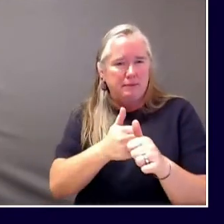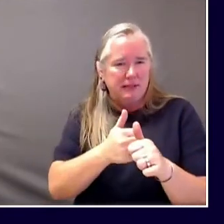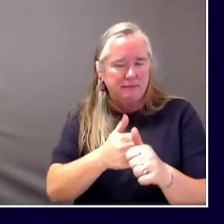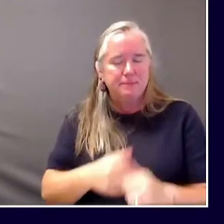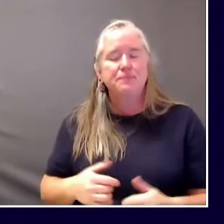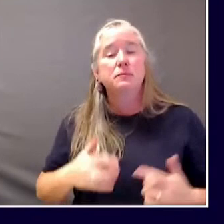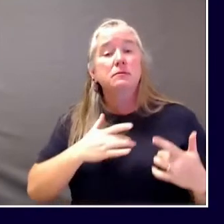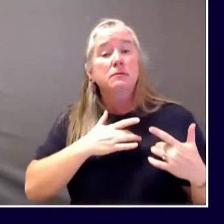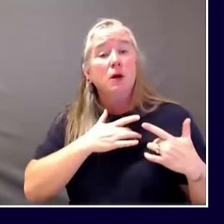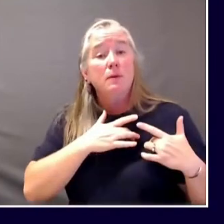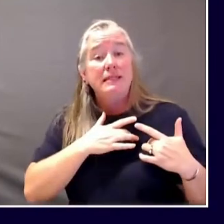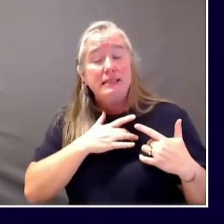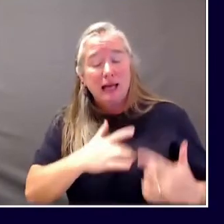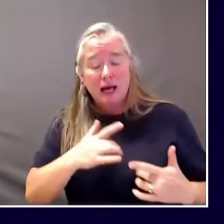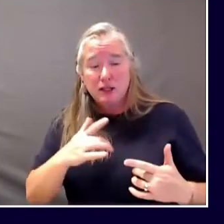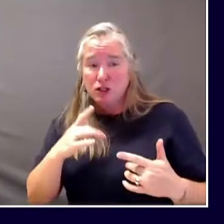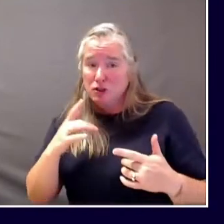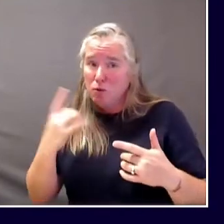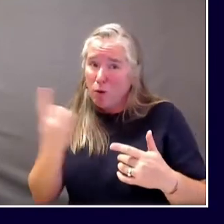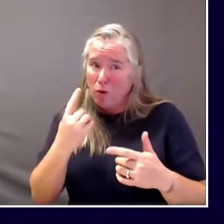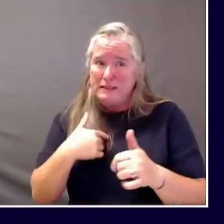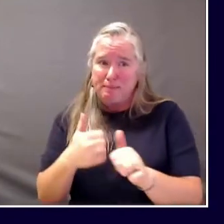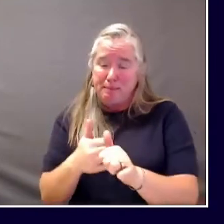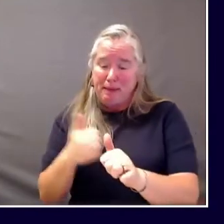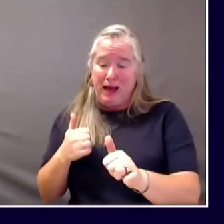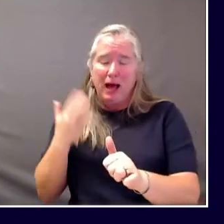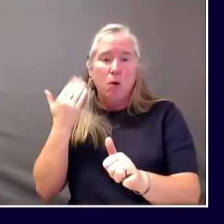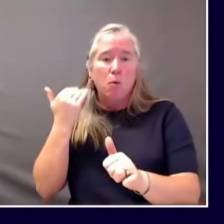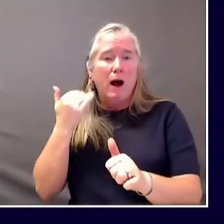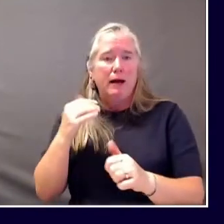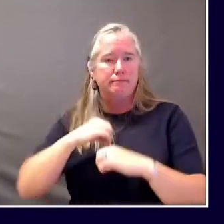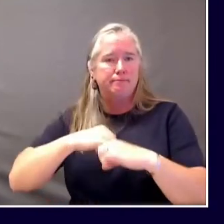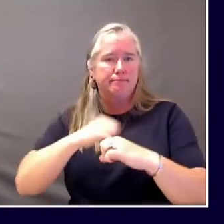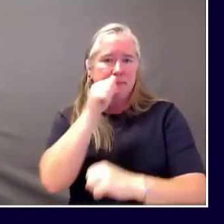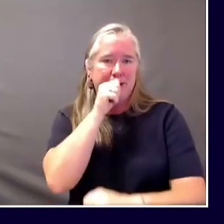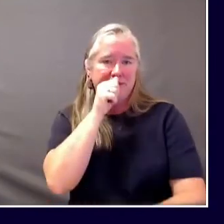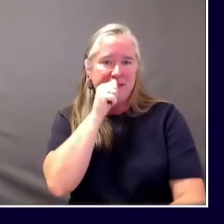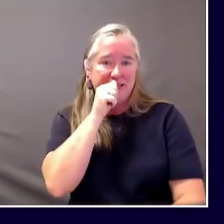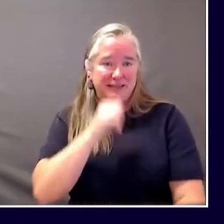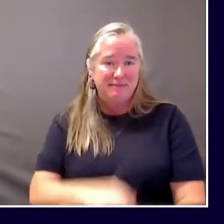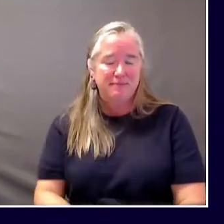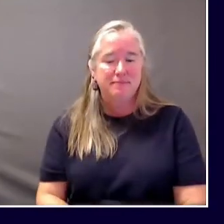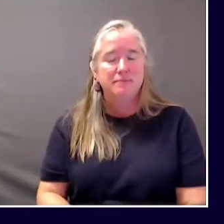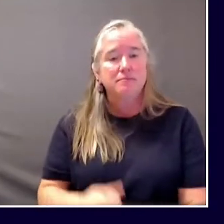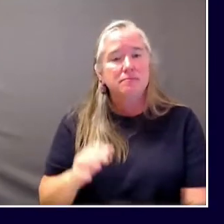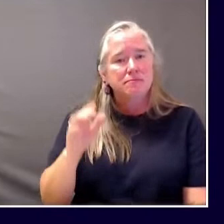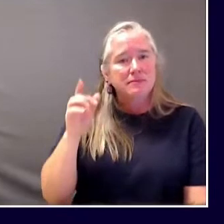to protect privacy so we try to